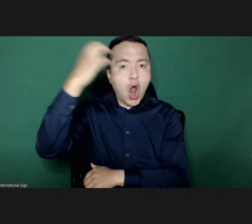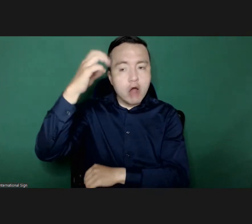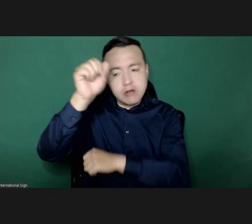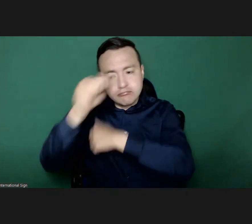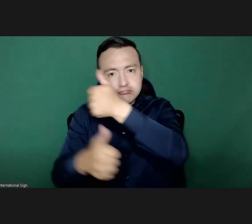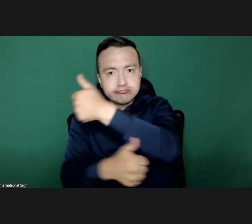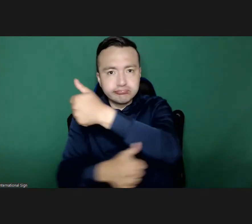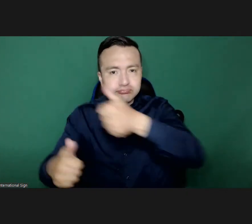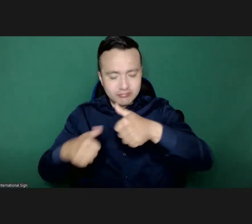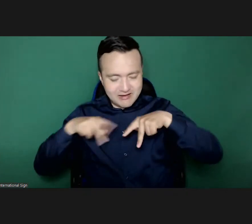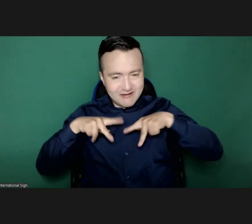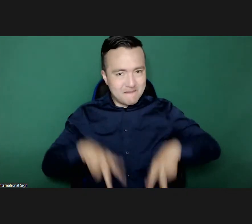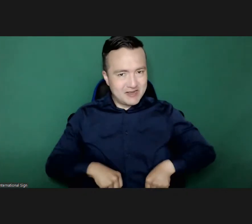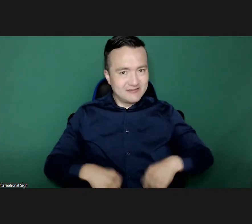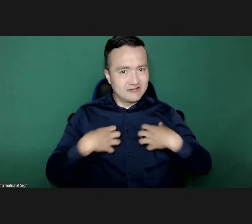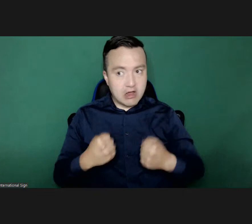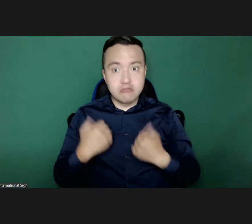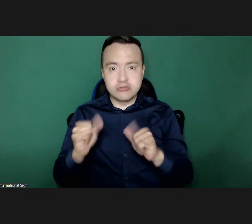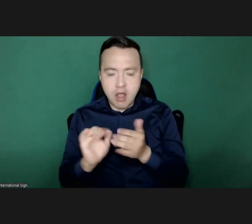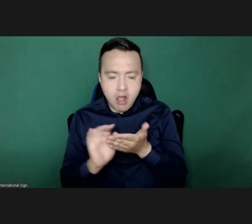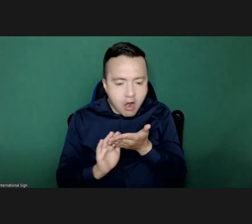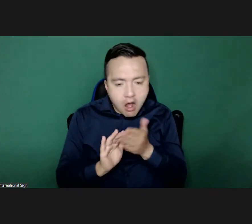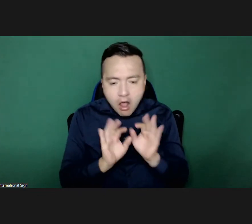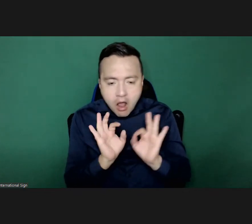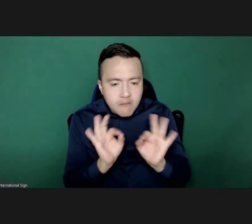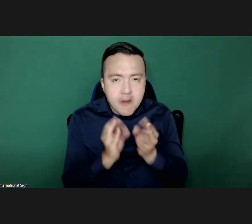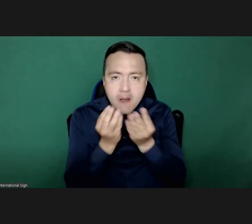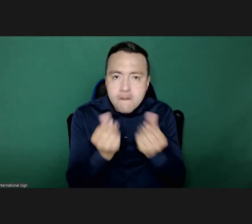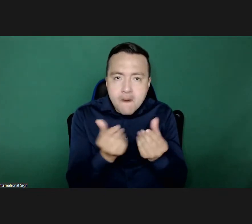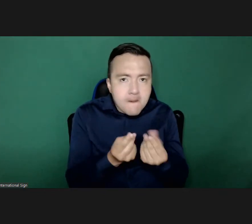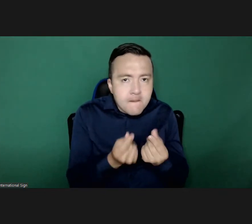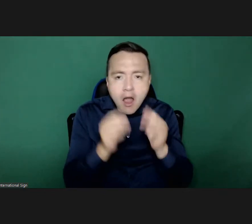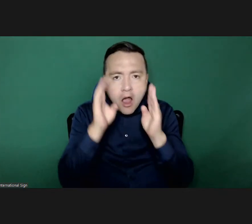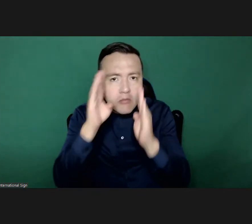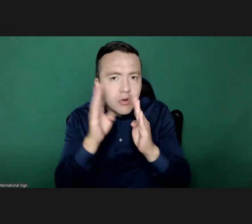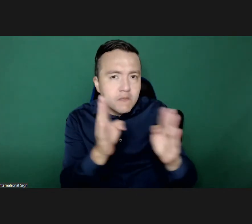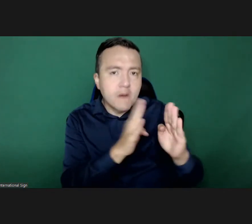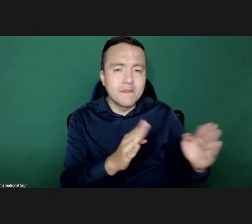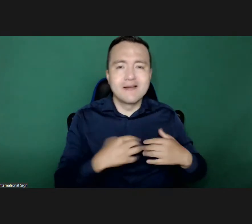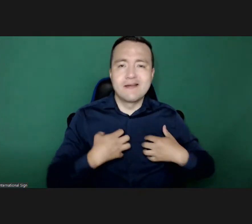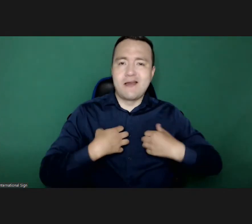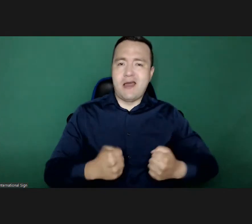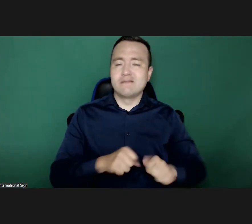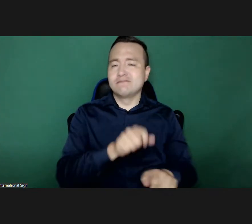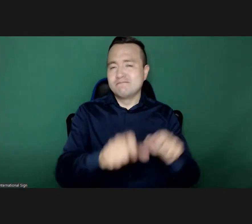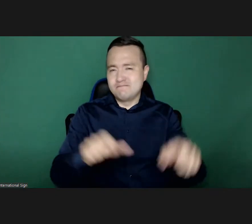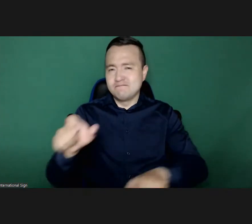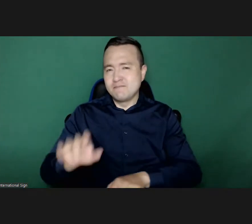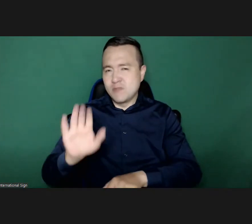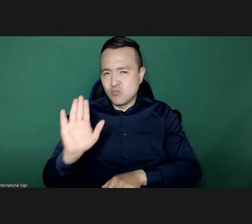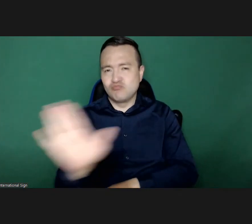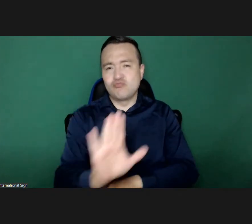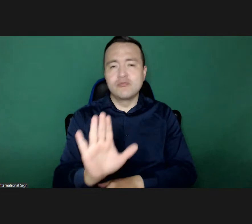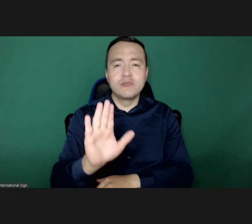the health of their people. And I especially want to thank Dr. Julio Borba, Minister of health